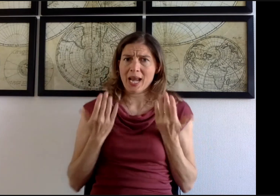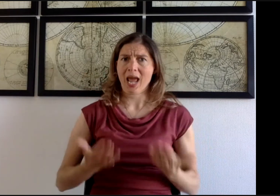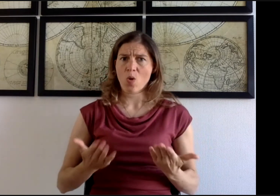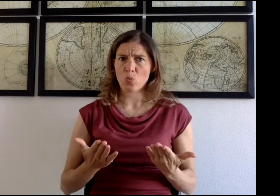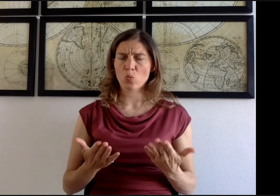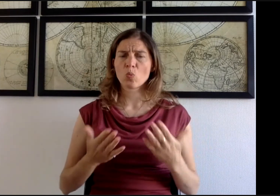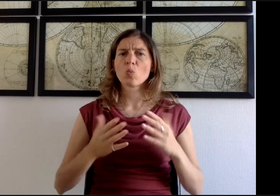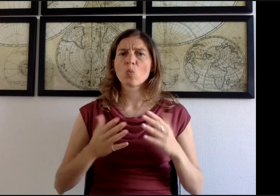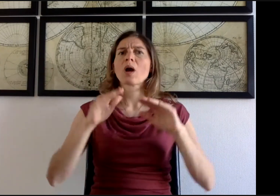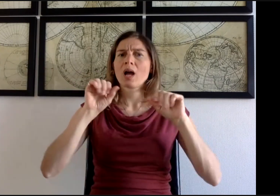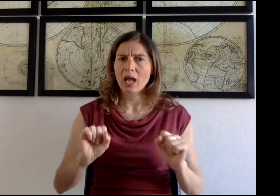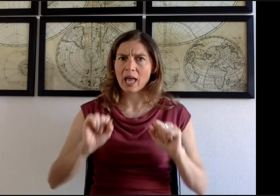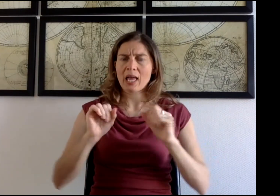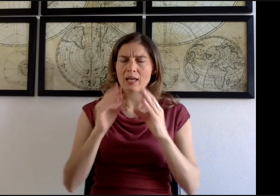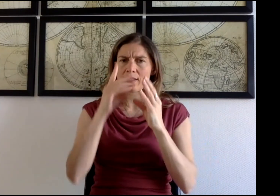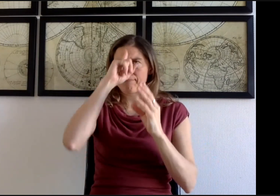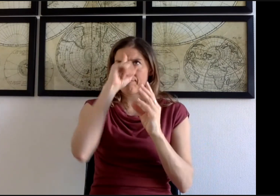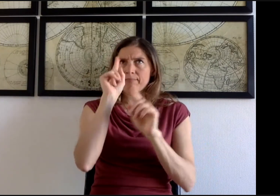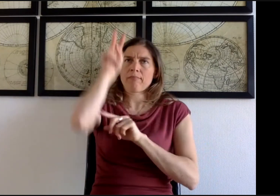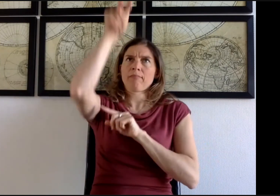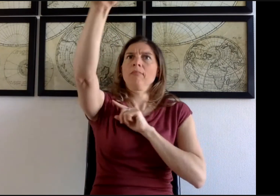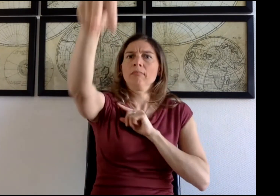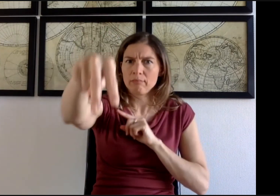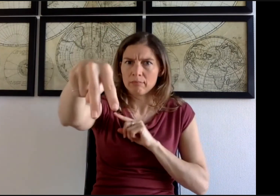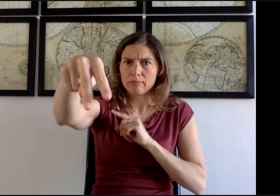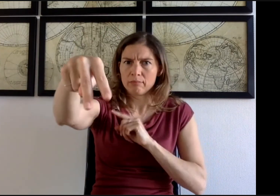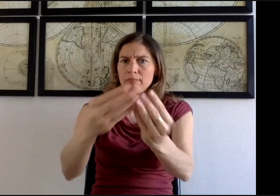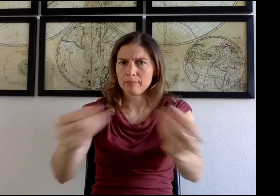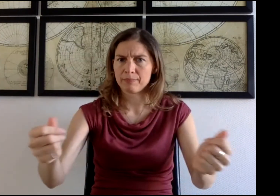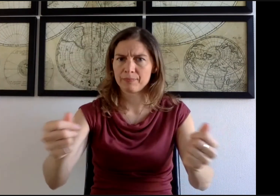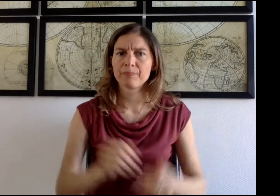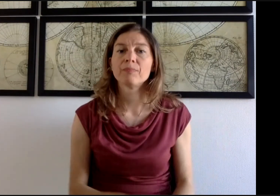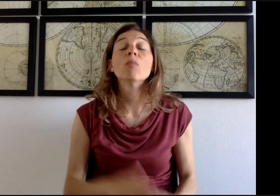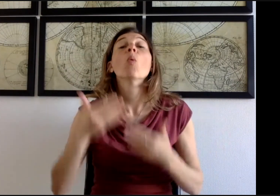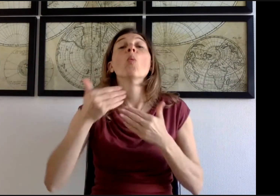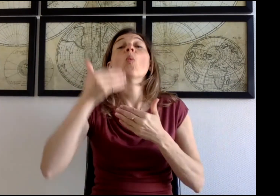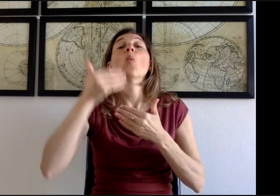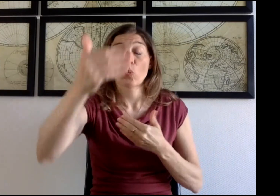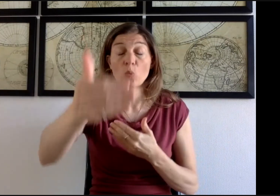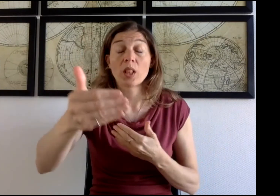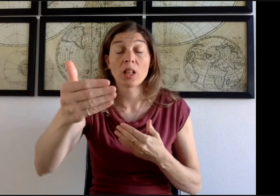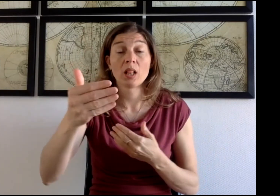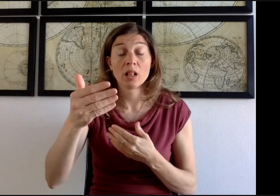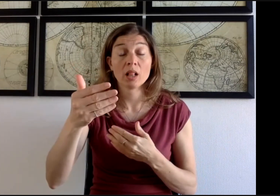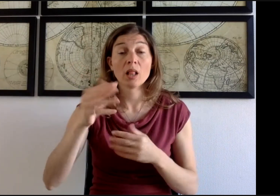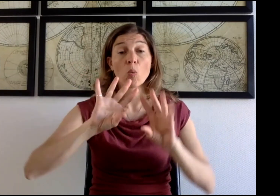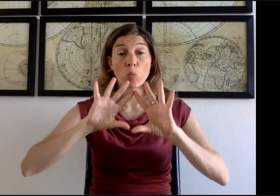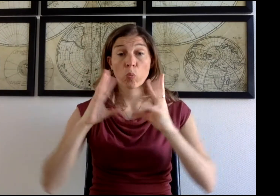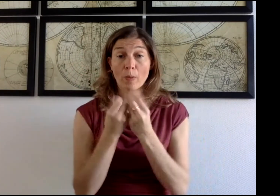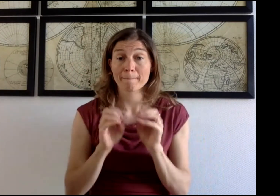especially for people with psychosocial disabilities. The day is still to be confirmed but I'll disseminate this.